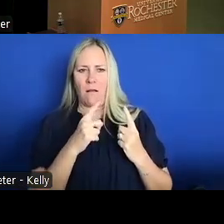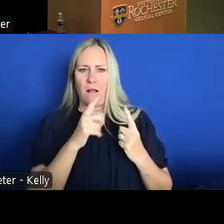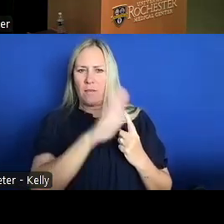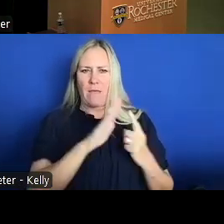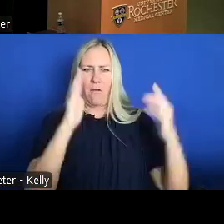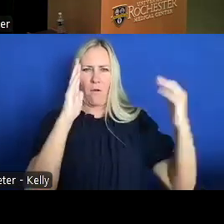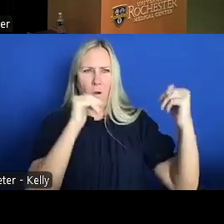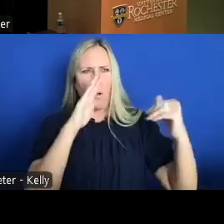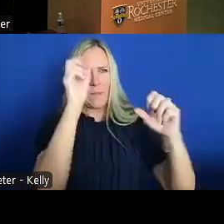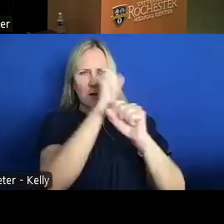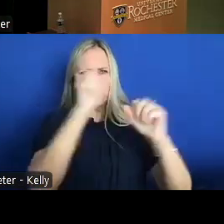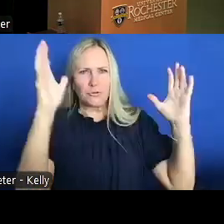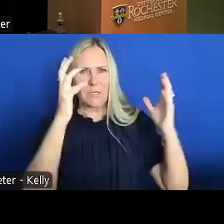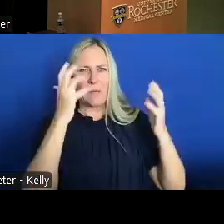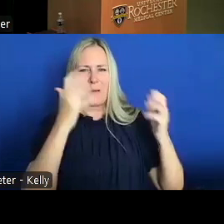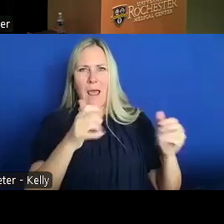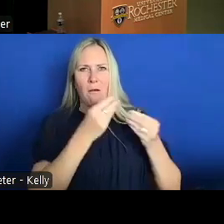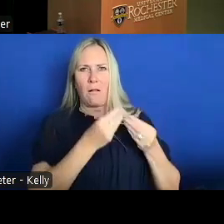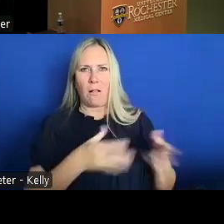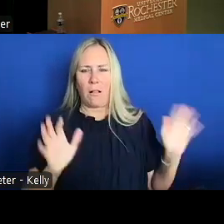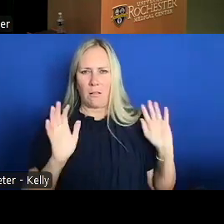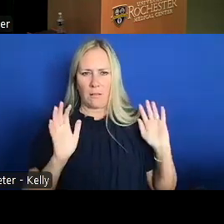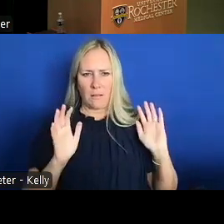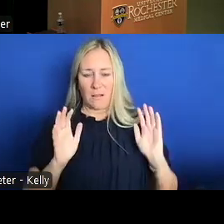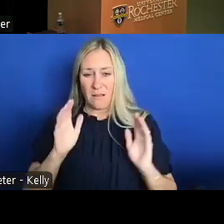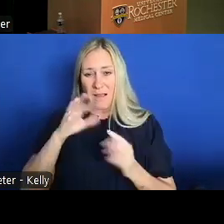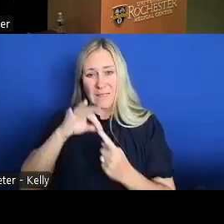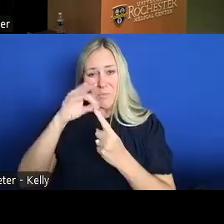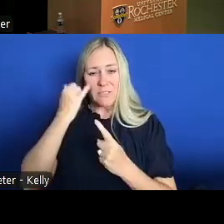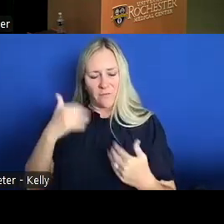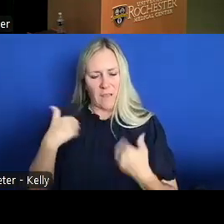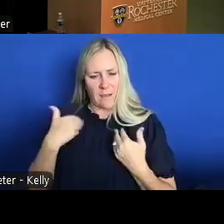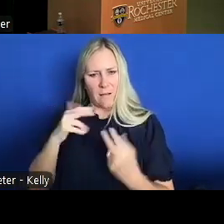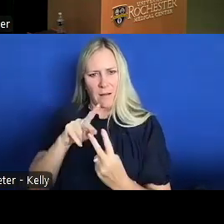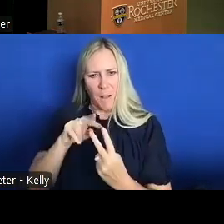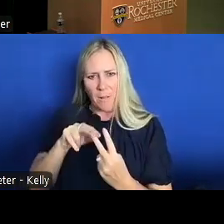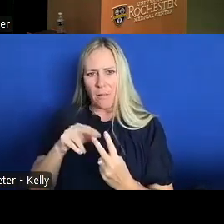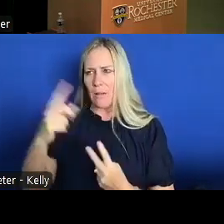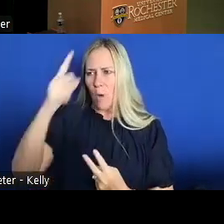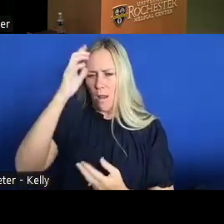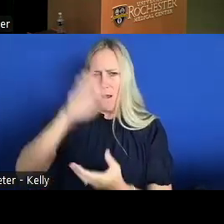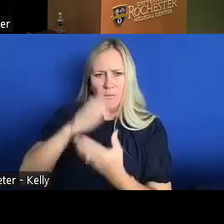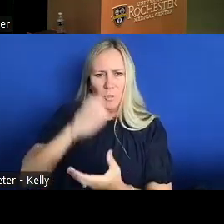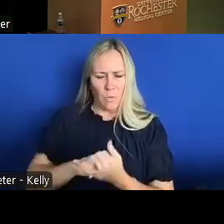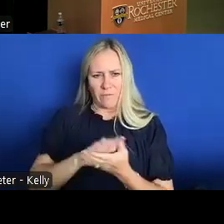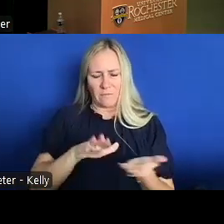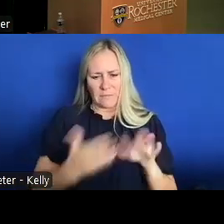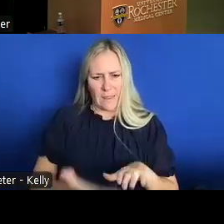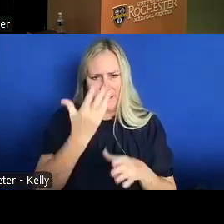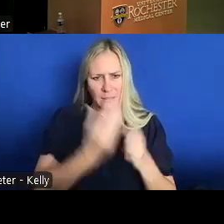couple when a spouse dies uh their whole life was ahead uh everything that they had wanted together